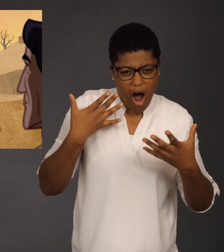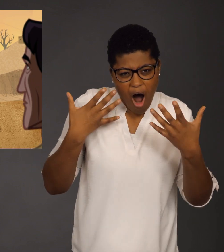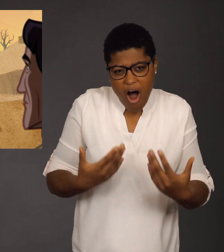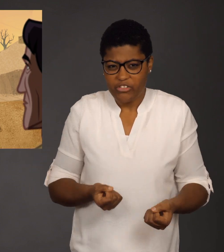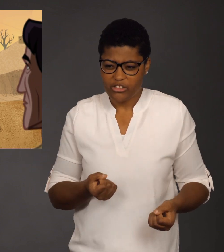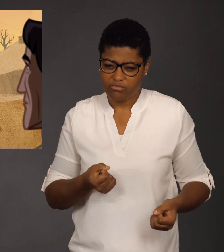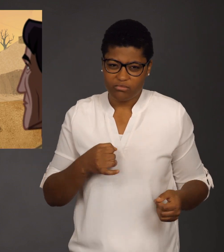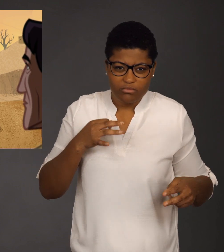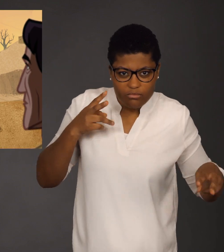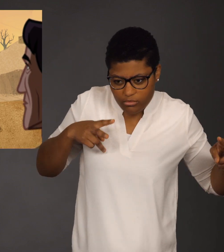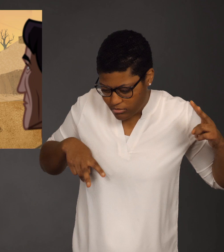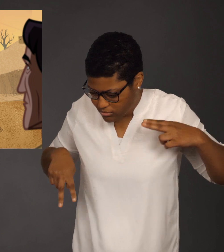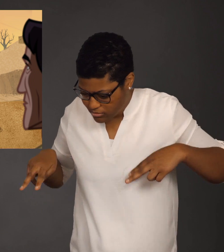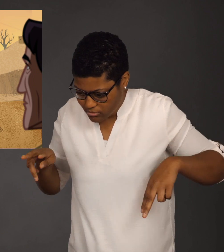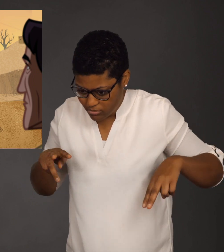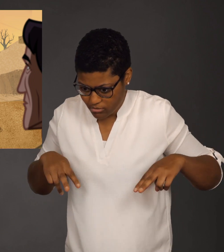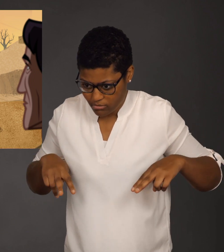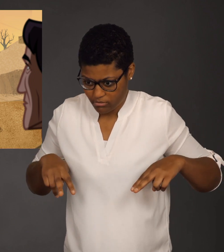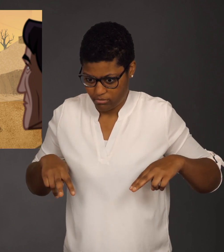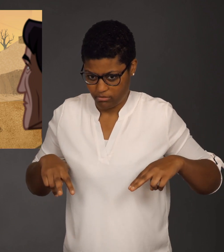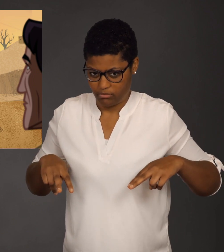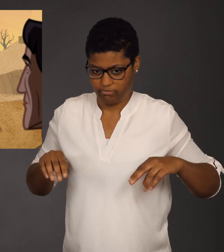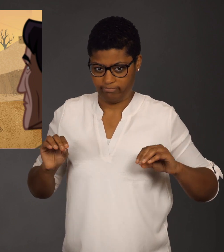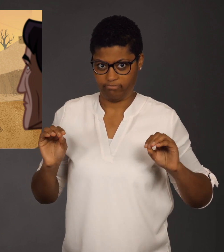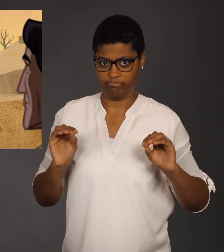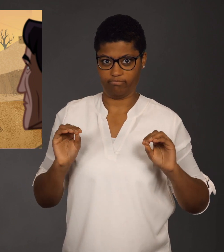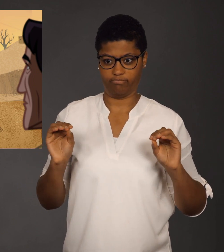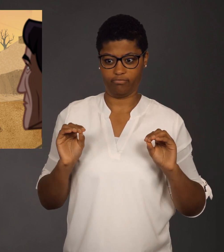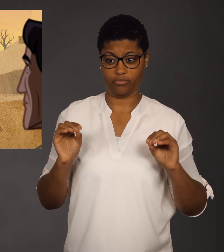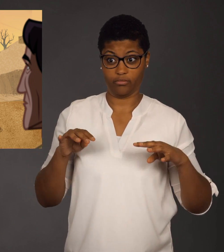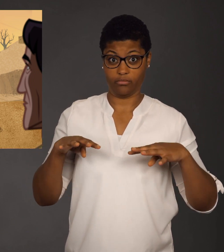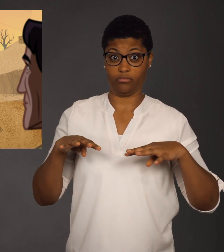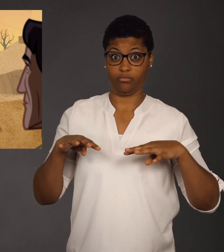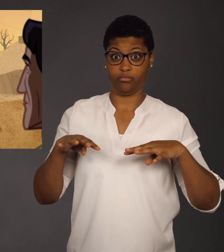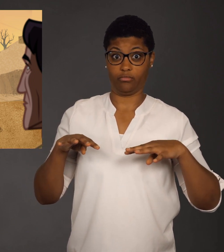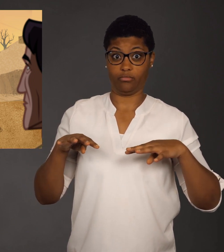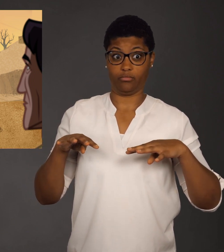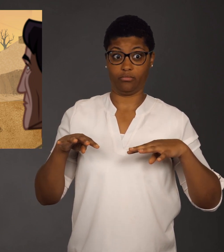They hoped their god would answer, but there was still no fire.